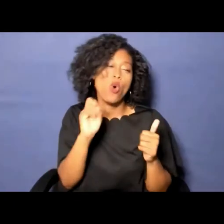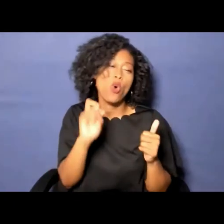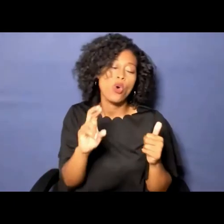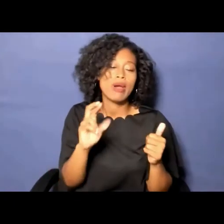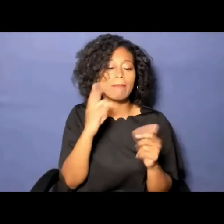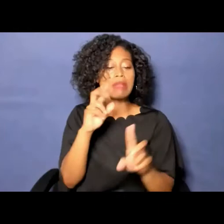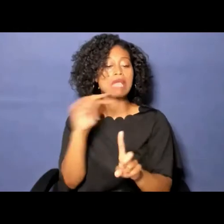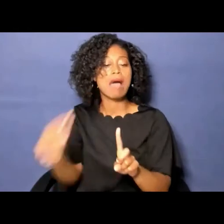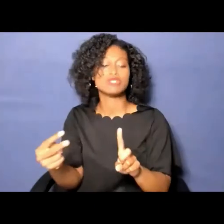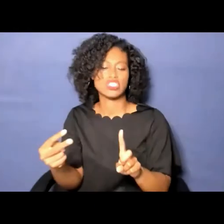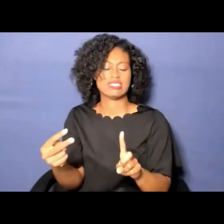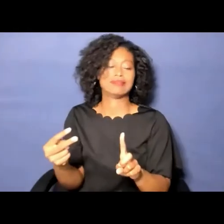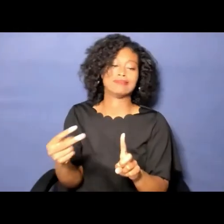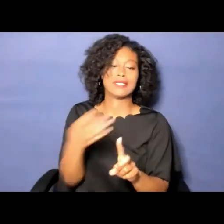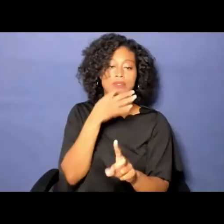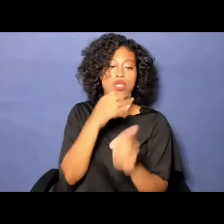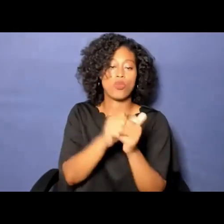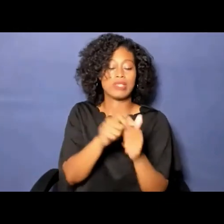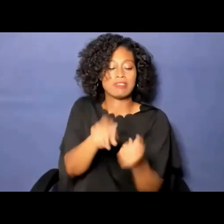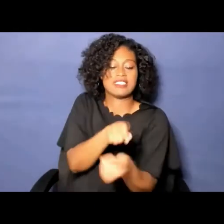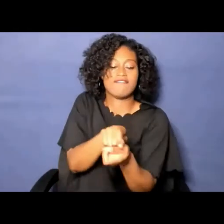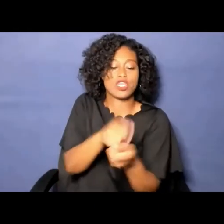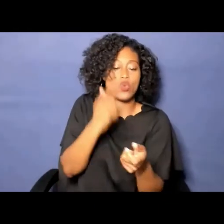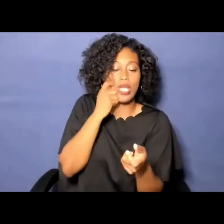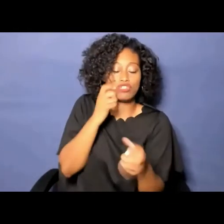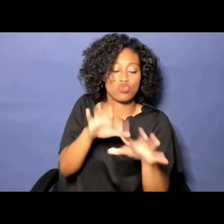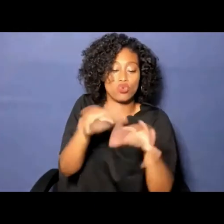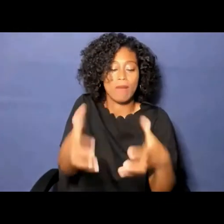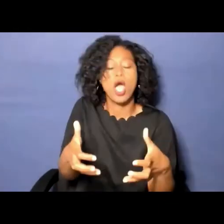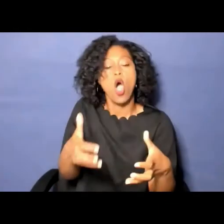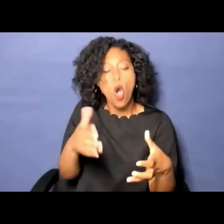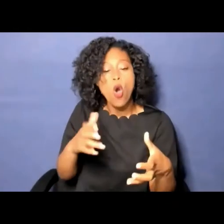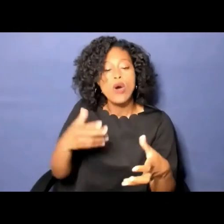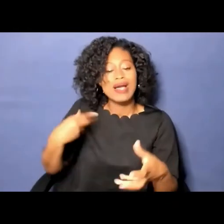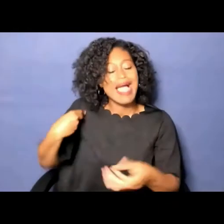groups to recognize heterogeneity and individual differences.